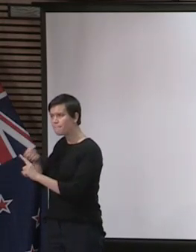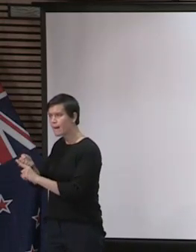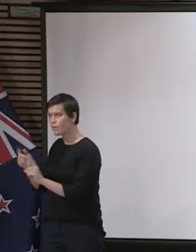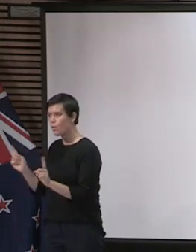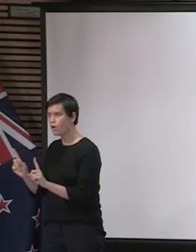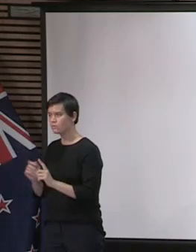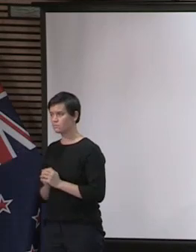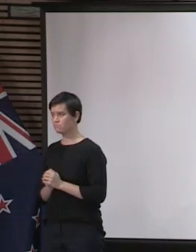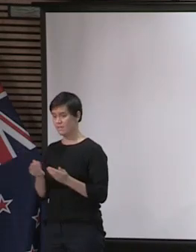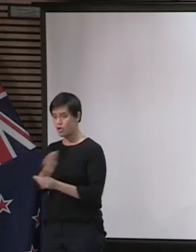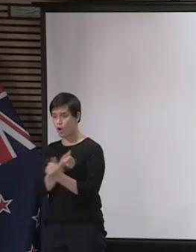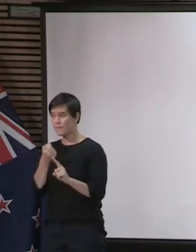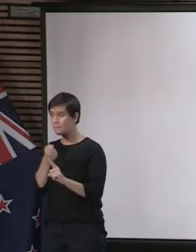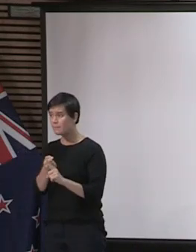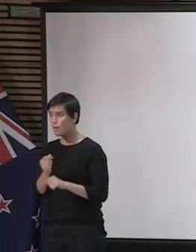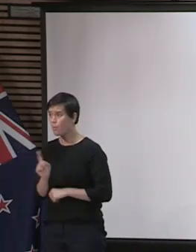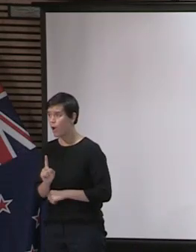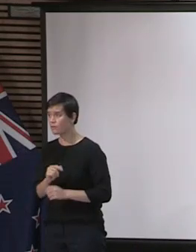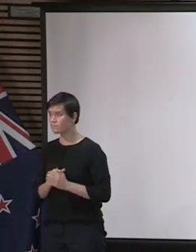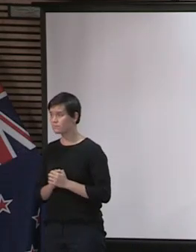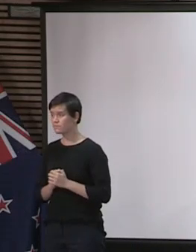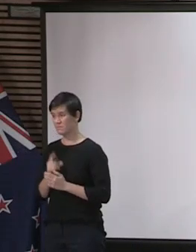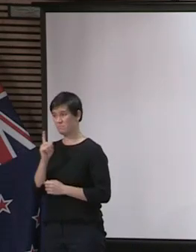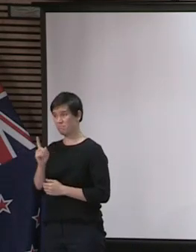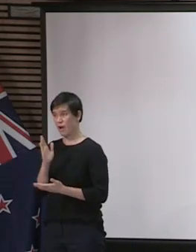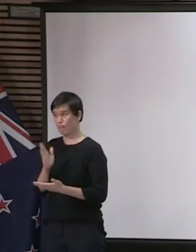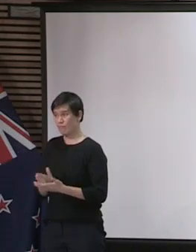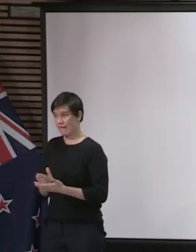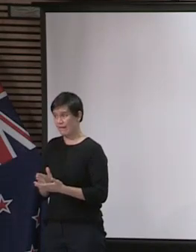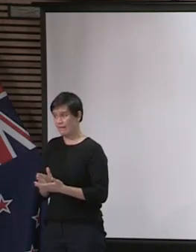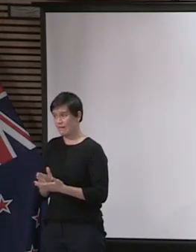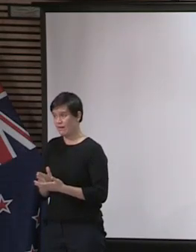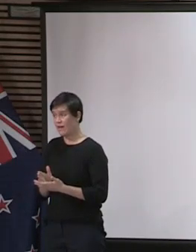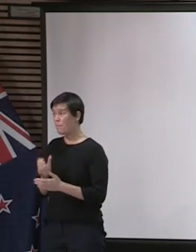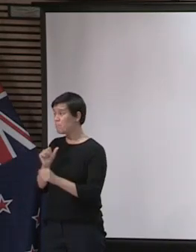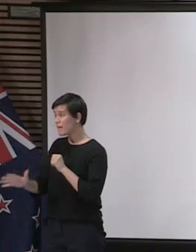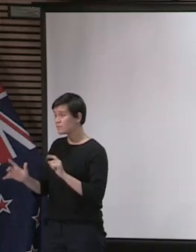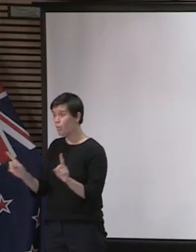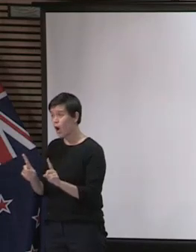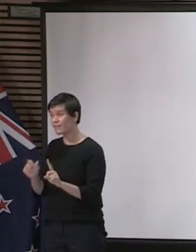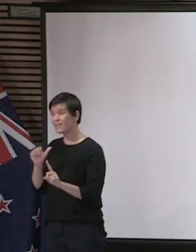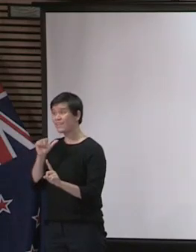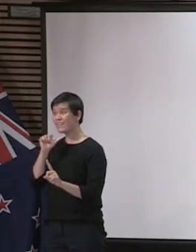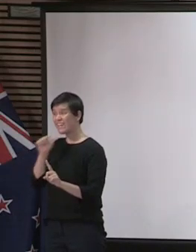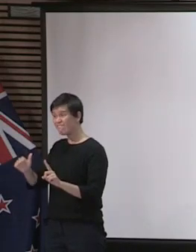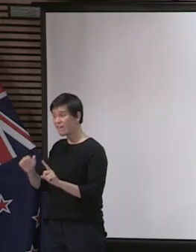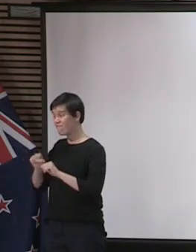the health impacts and also the economic impacts, but thankfully for New Zealanders,